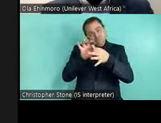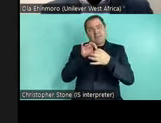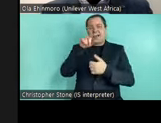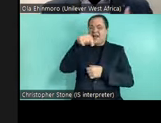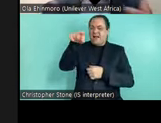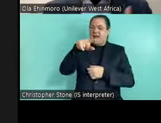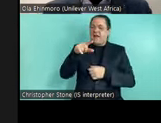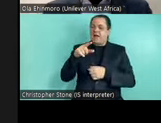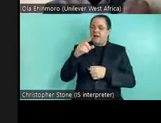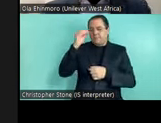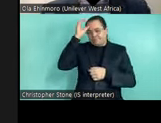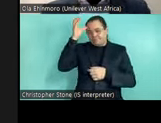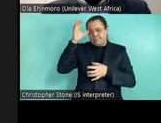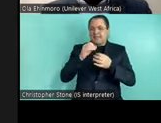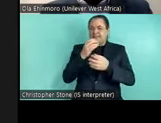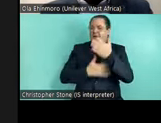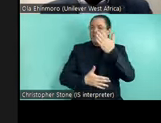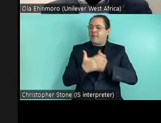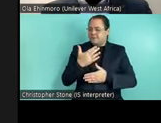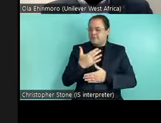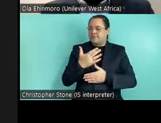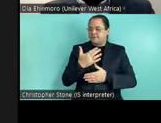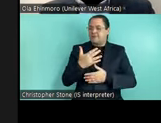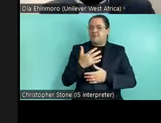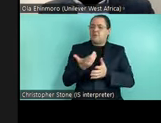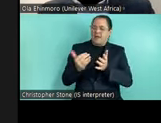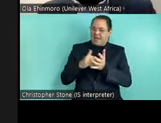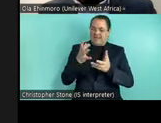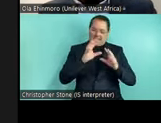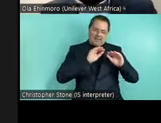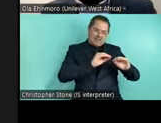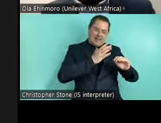disability to also help us with capability building, and also talent supply.